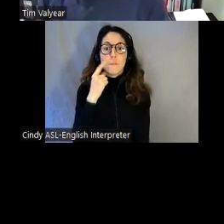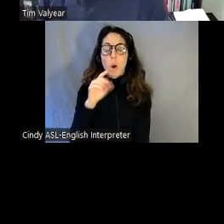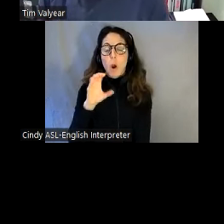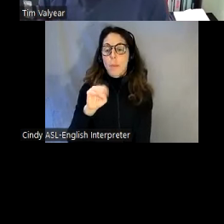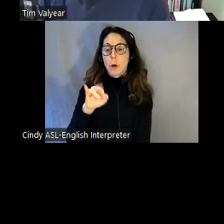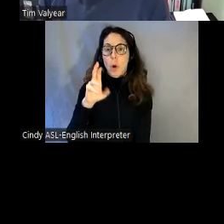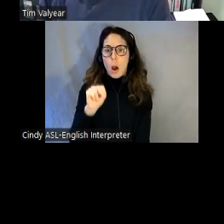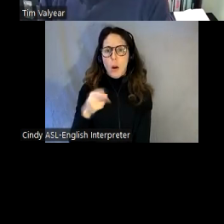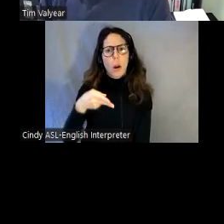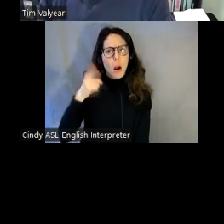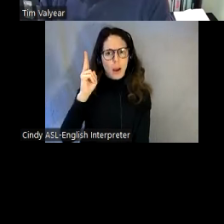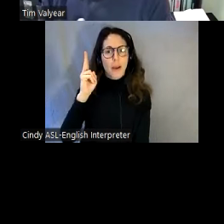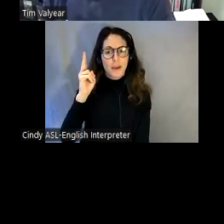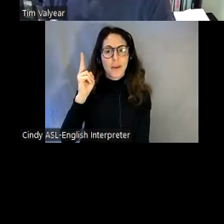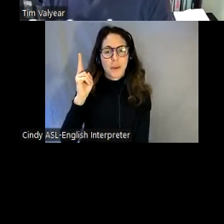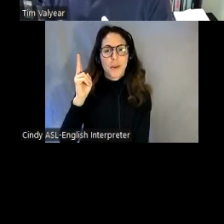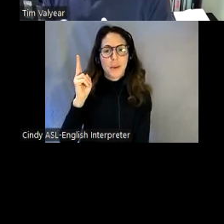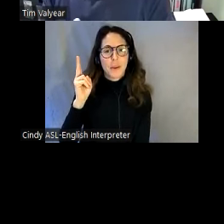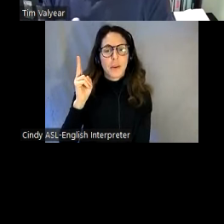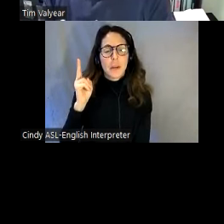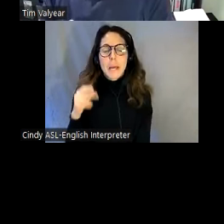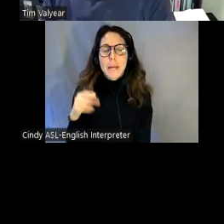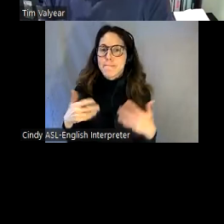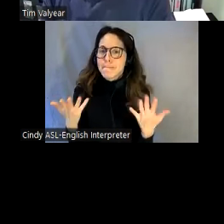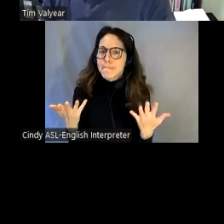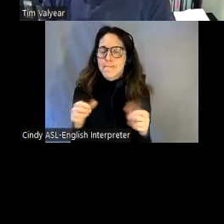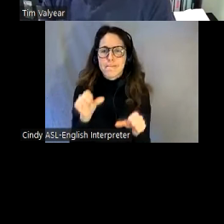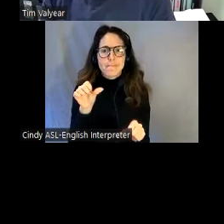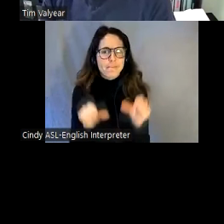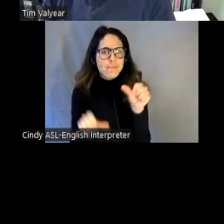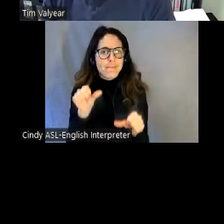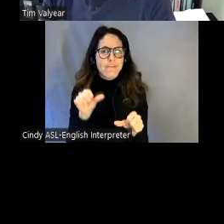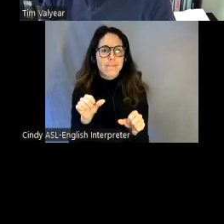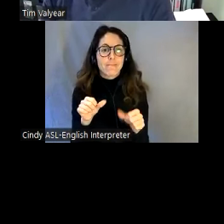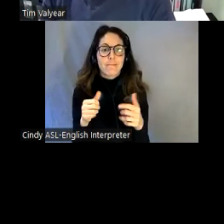want to be vaccinated or not . Currently, our infection